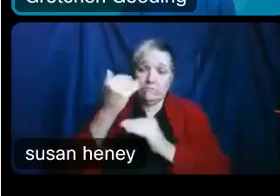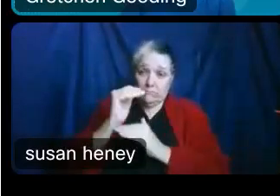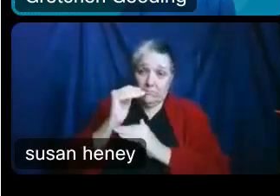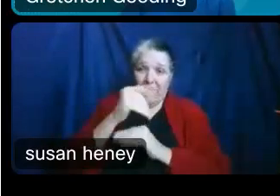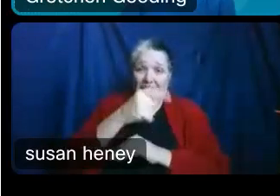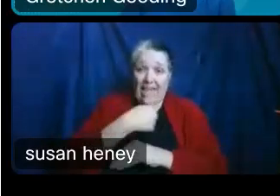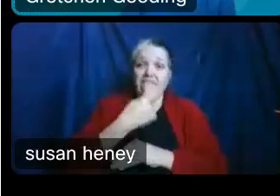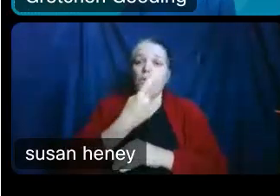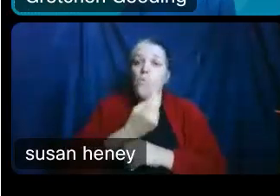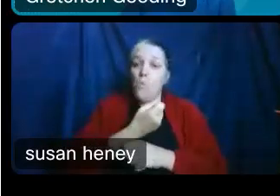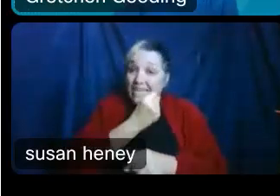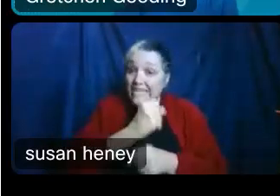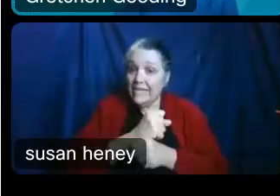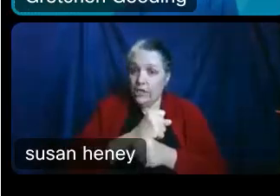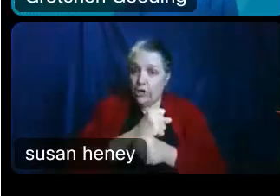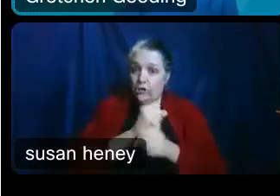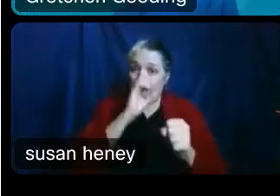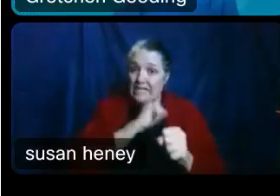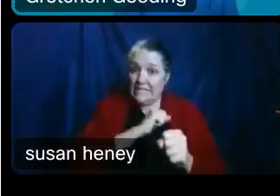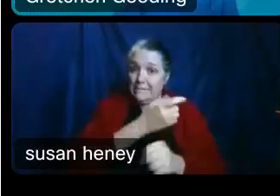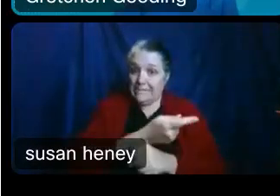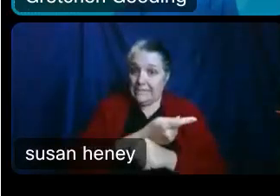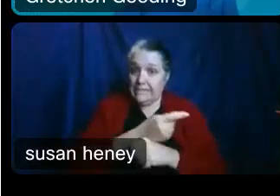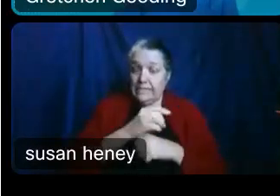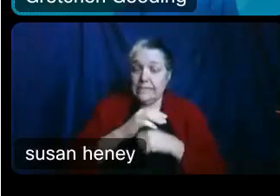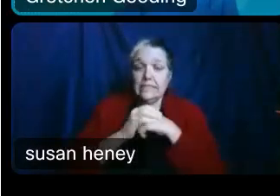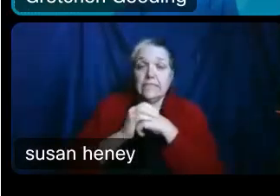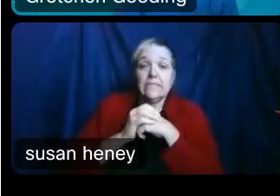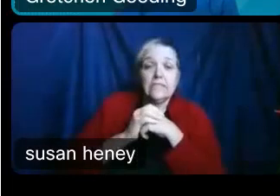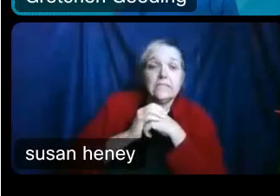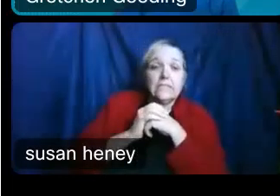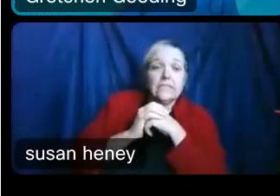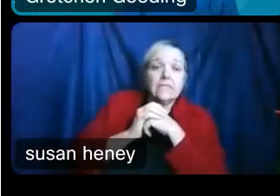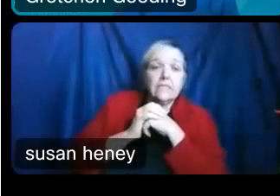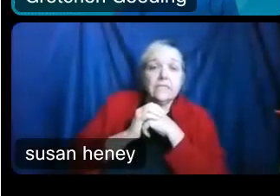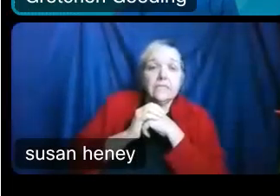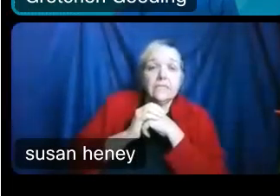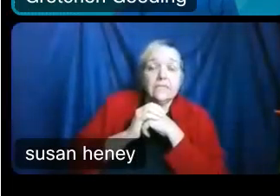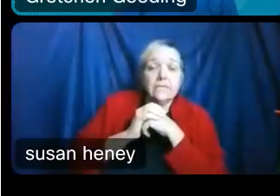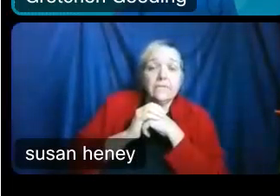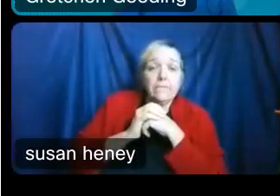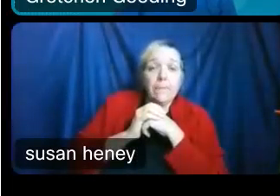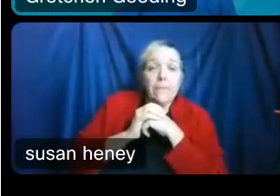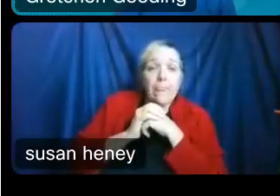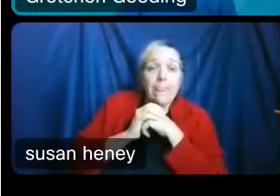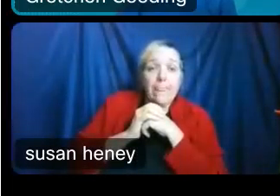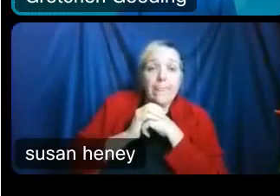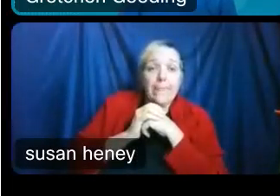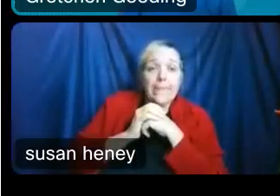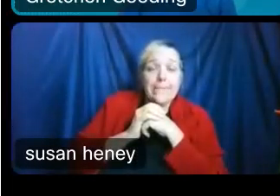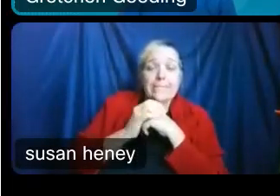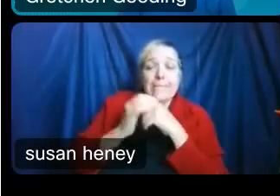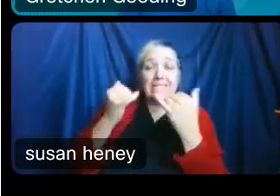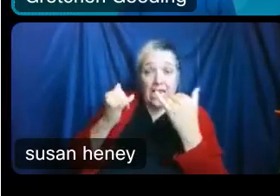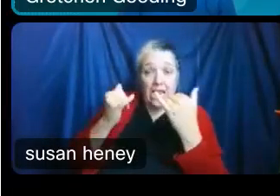comparison profiles. Finally, I want to touch on population controls